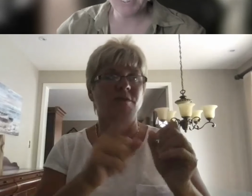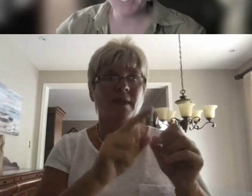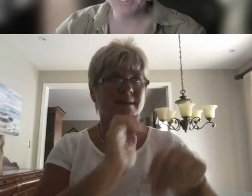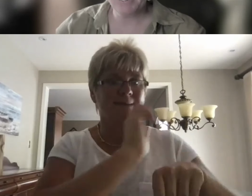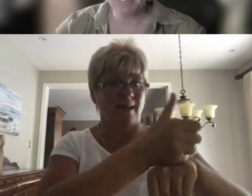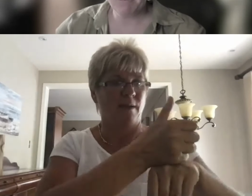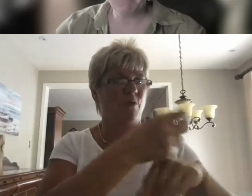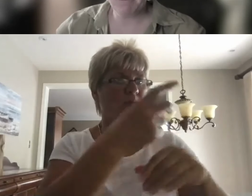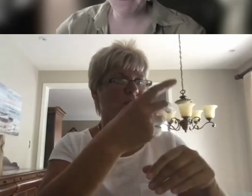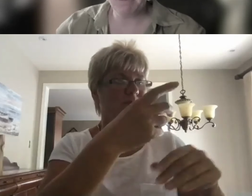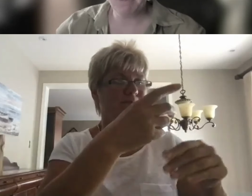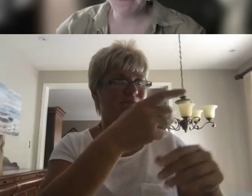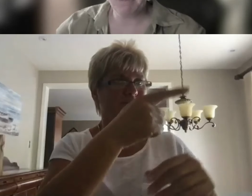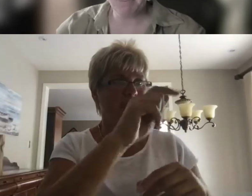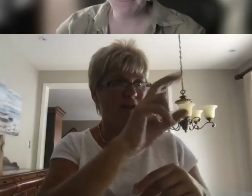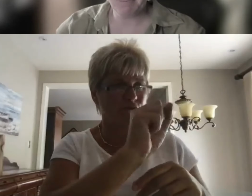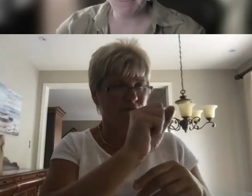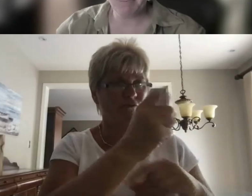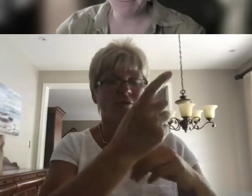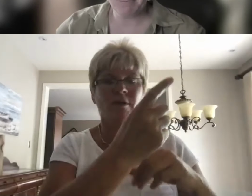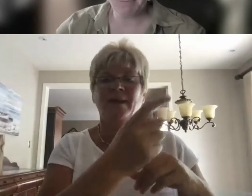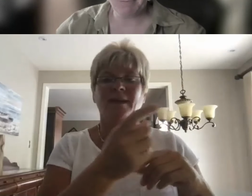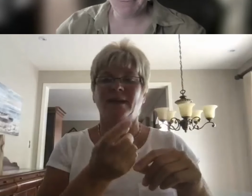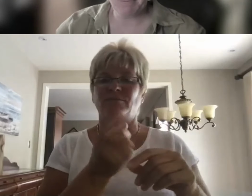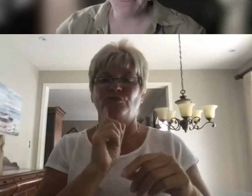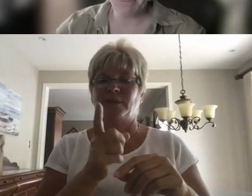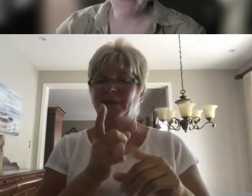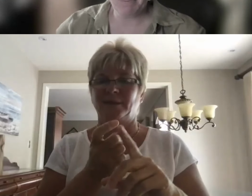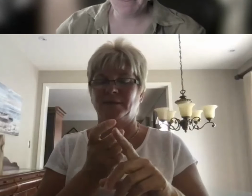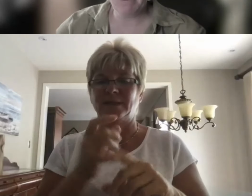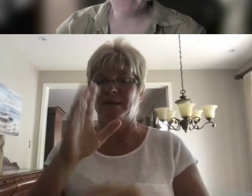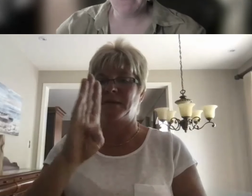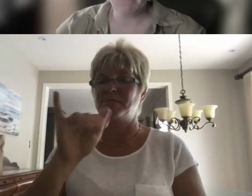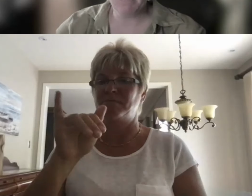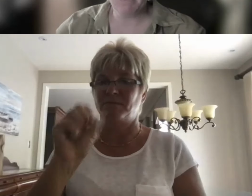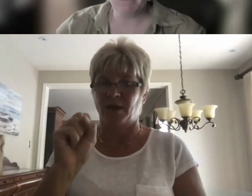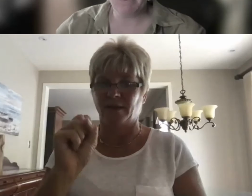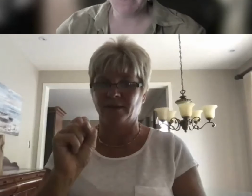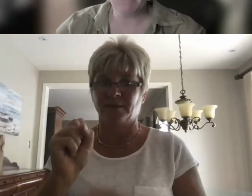Partly because hiring has been biased against people and it's just perpetuating some of those.